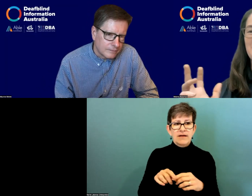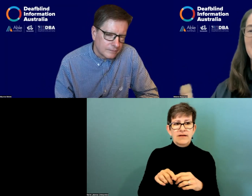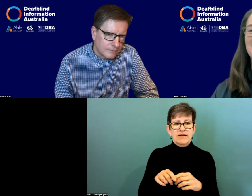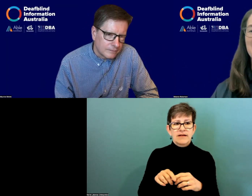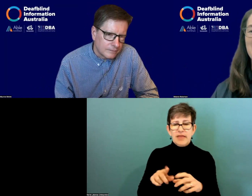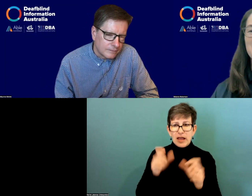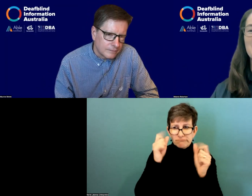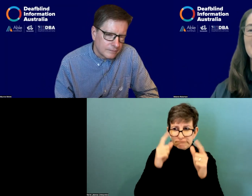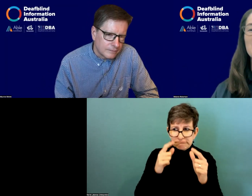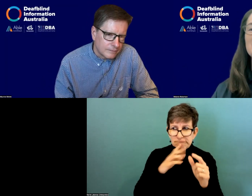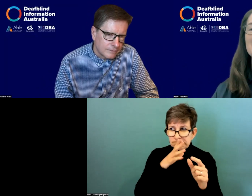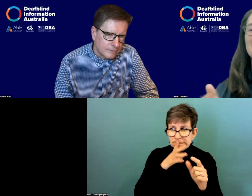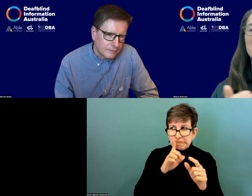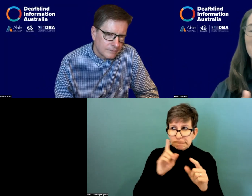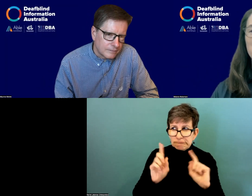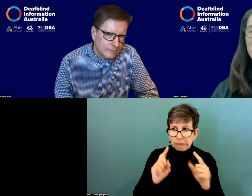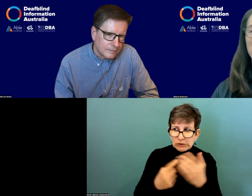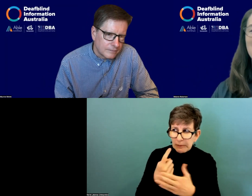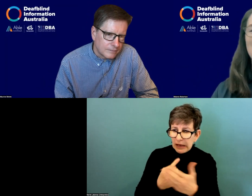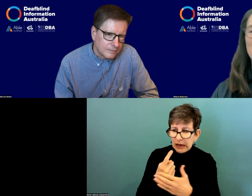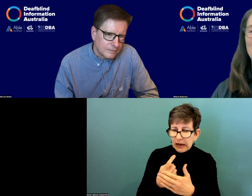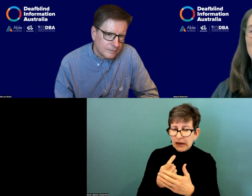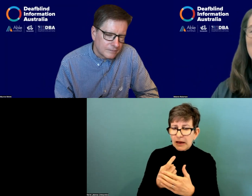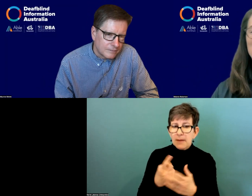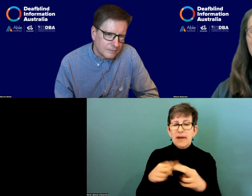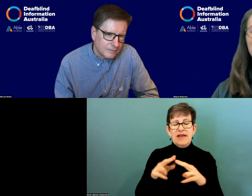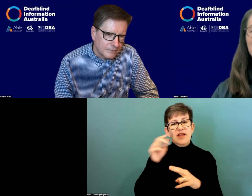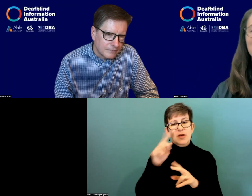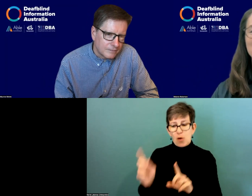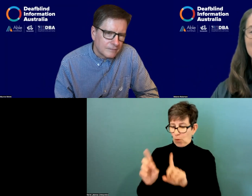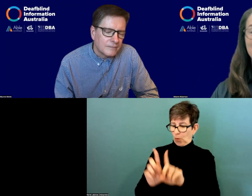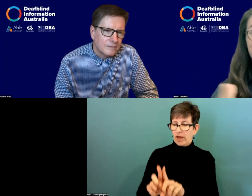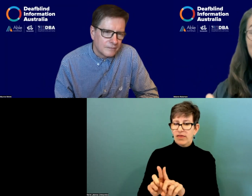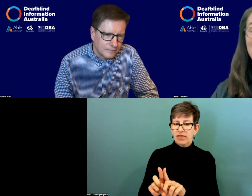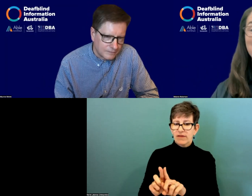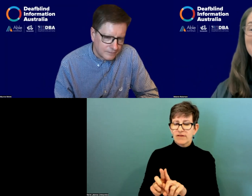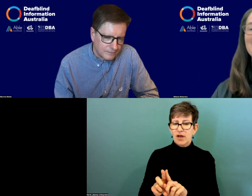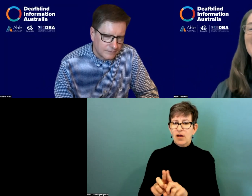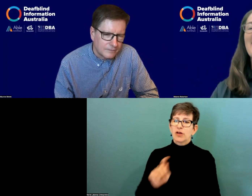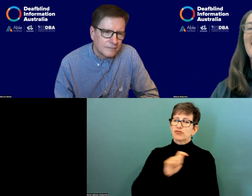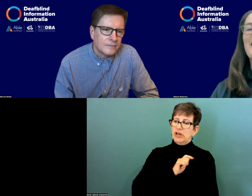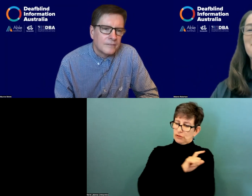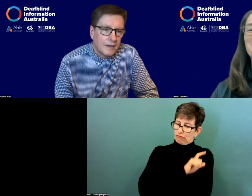I don't understand what's going on but you're with me and I know that you will keep me safe. That's correct.